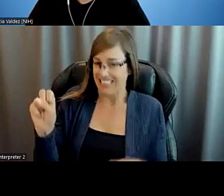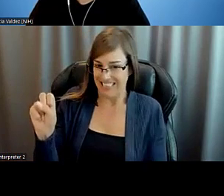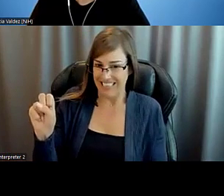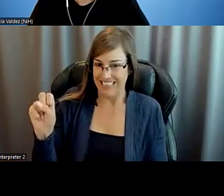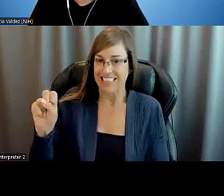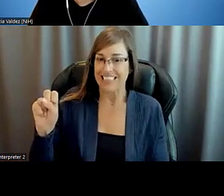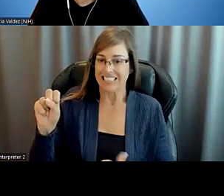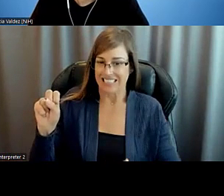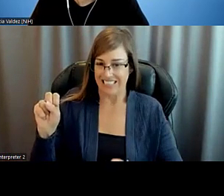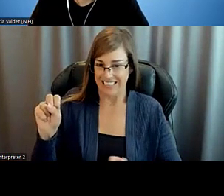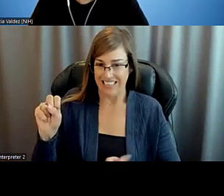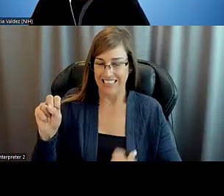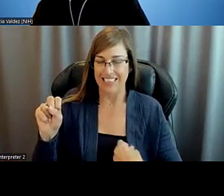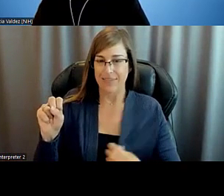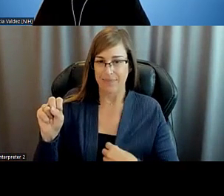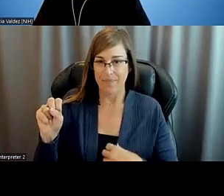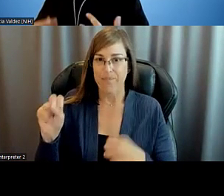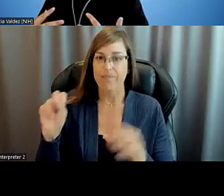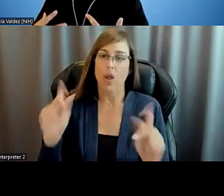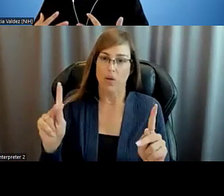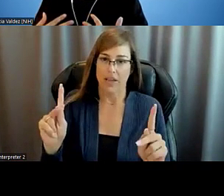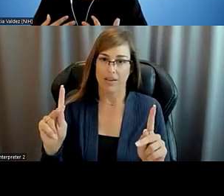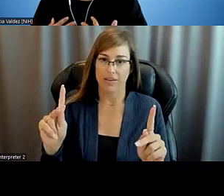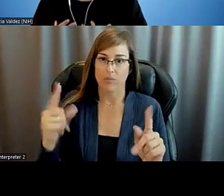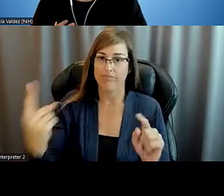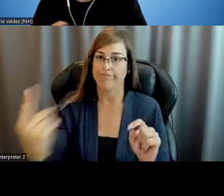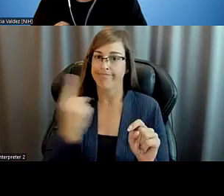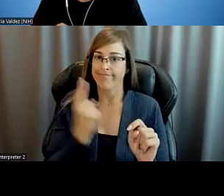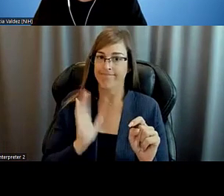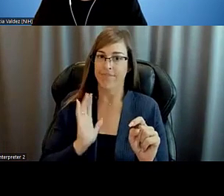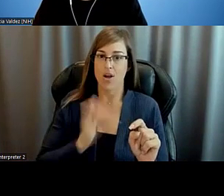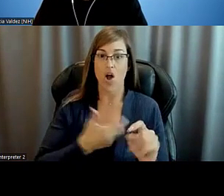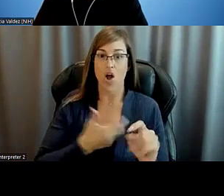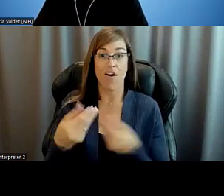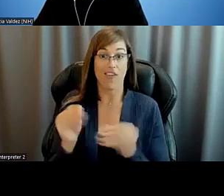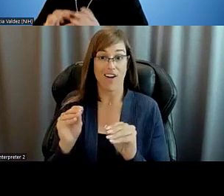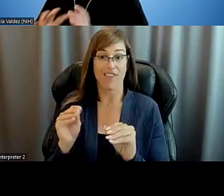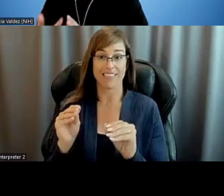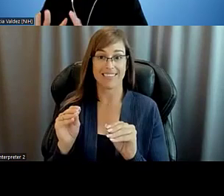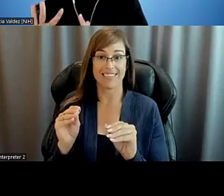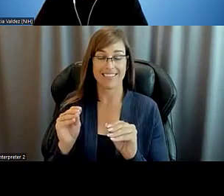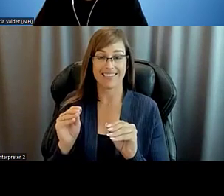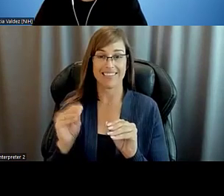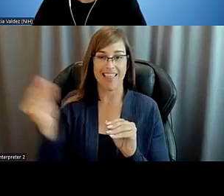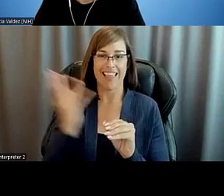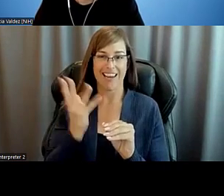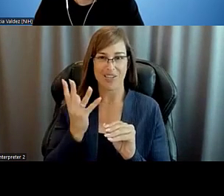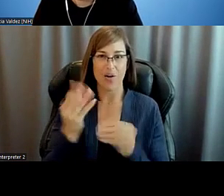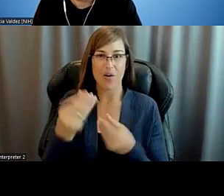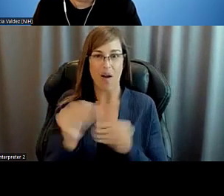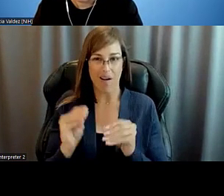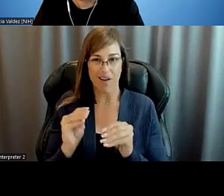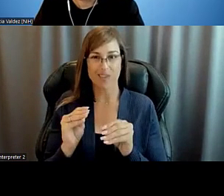So okay, well you can come to our office and let us know, the Office of Extramural Research,